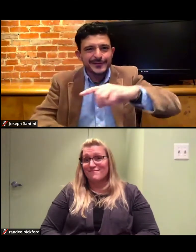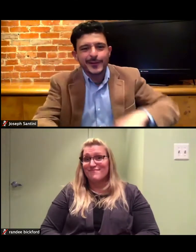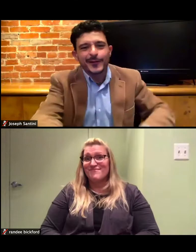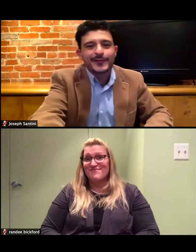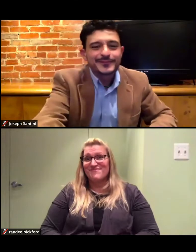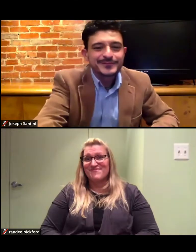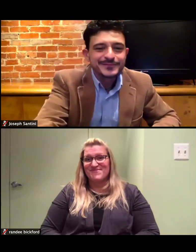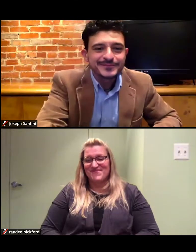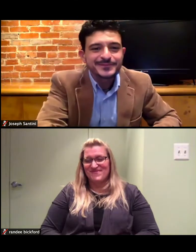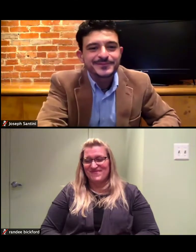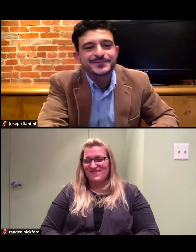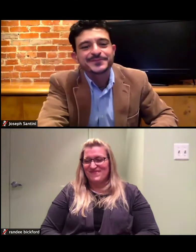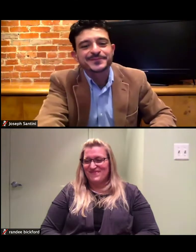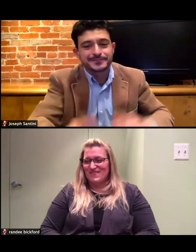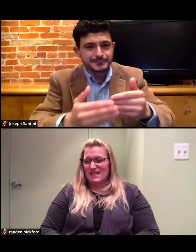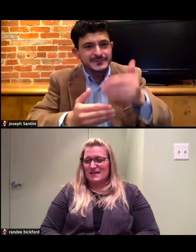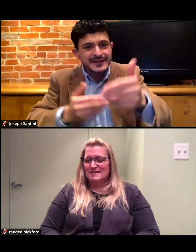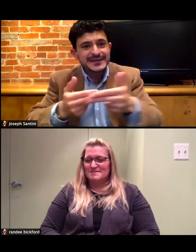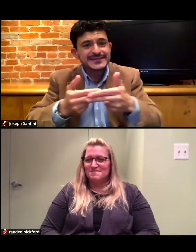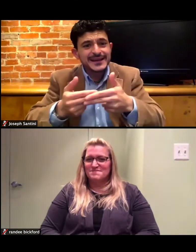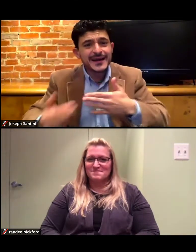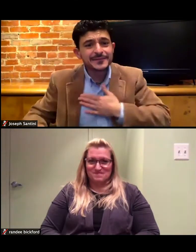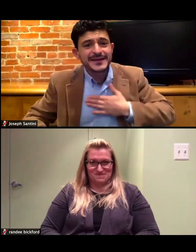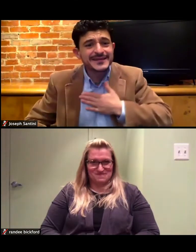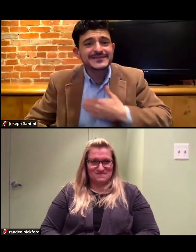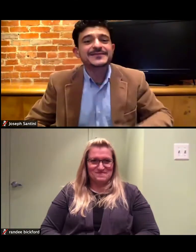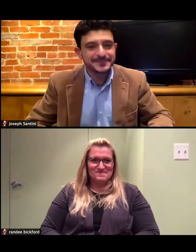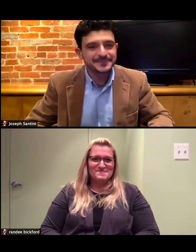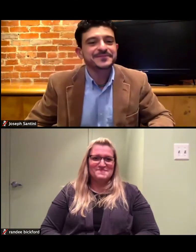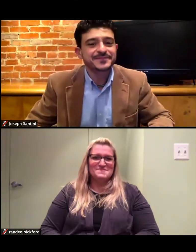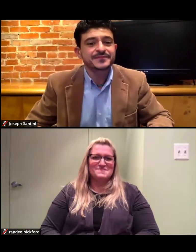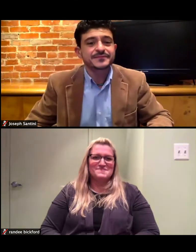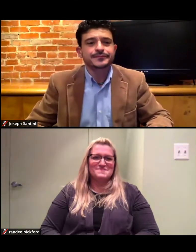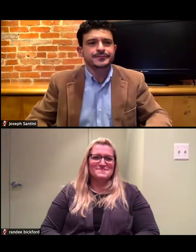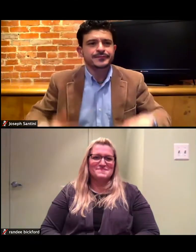get distracted and have a difficult time relating that to the real life application.